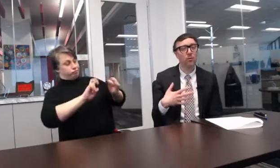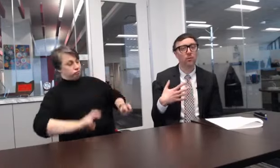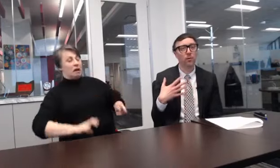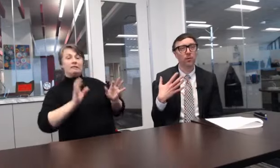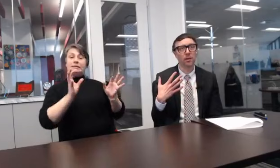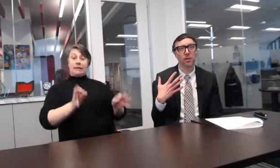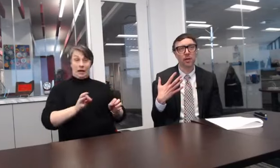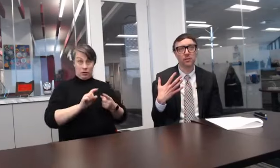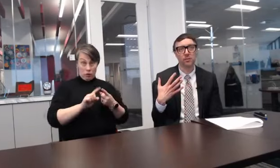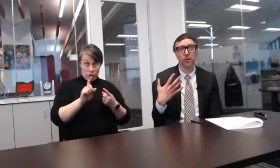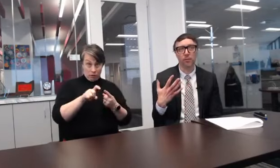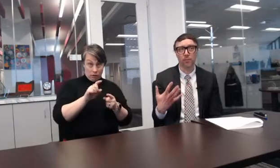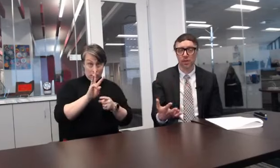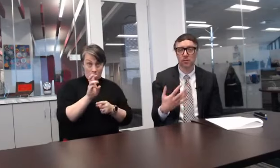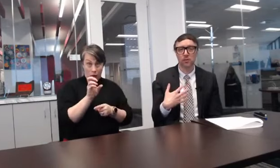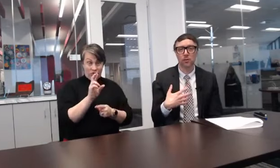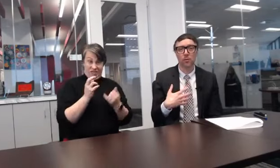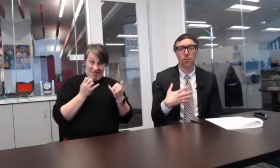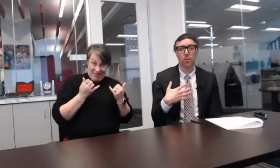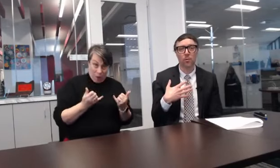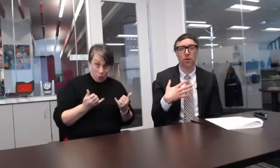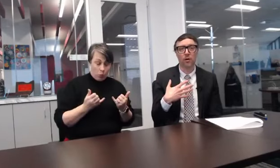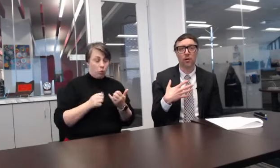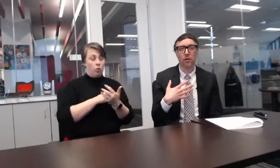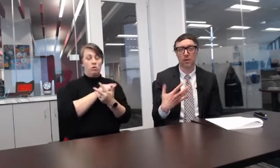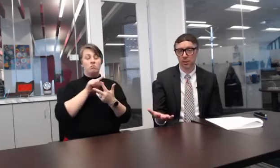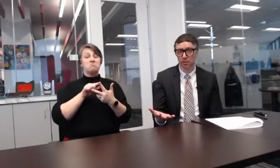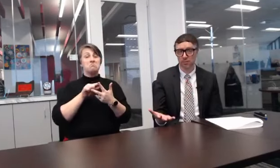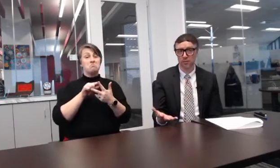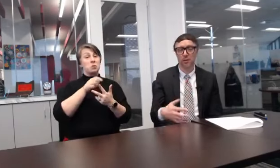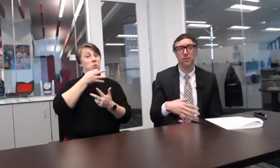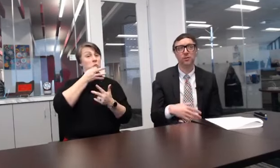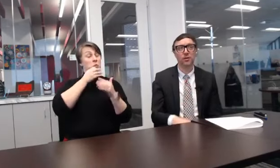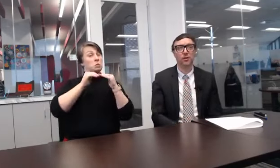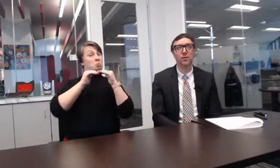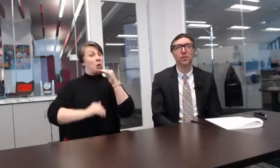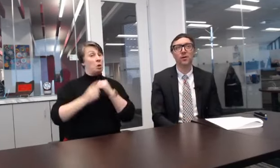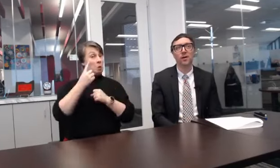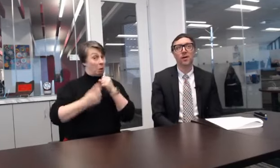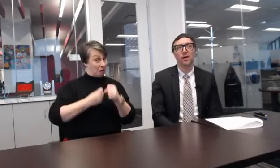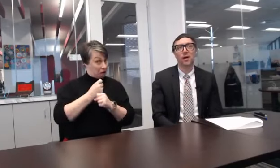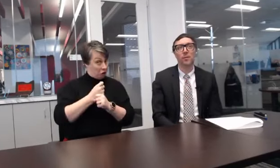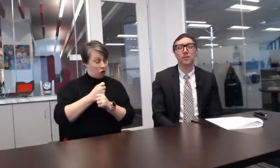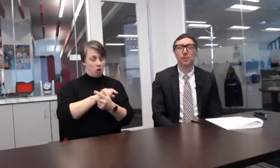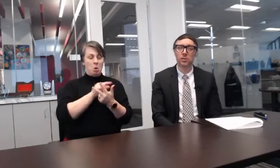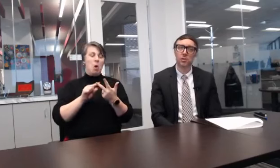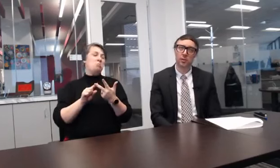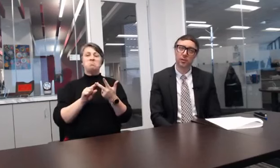or within the next 12 months or neither. So as a I mentioned earlier,